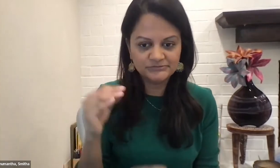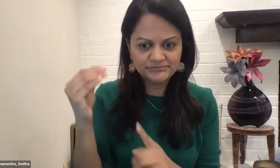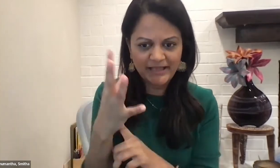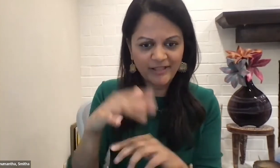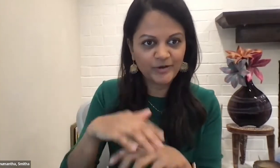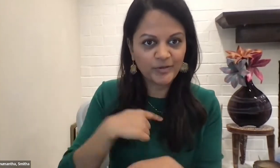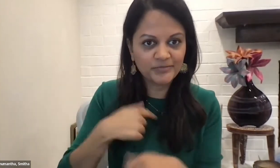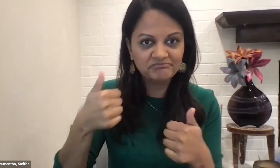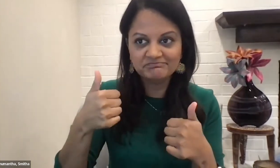267 00:40:38,320 --> 00:40:41,120 OK. Is the spotlight on me?